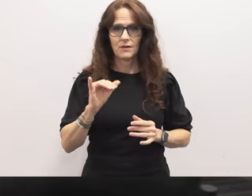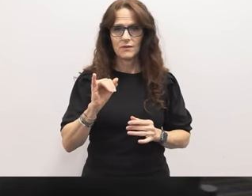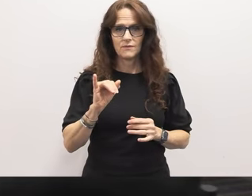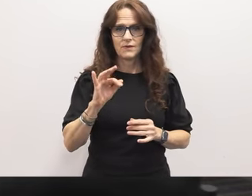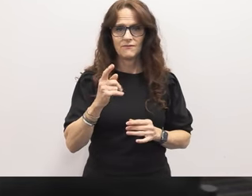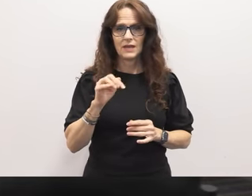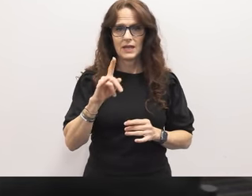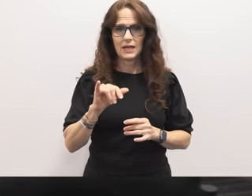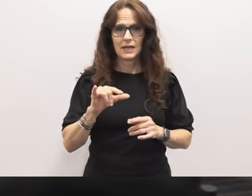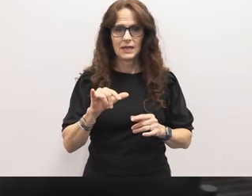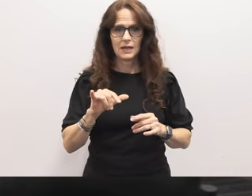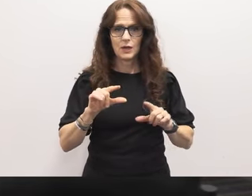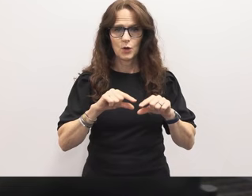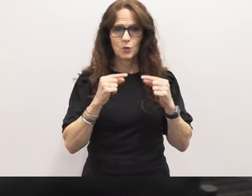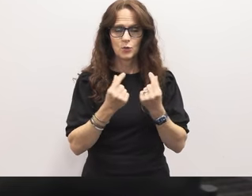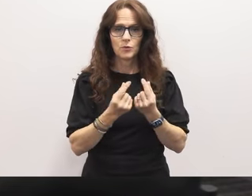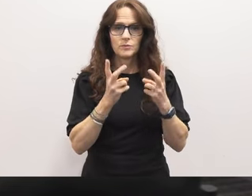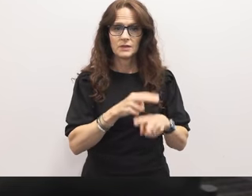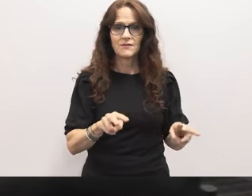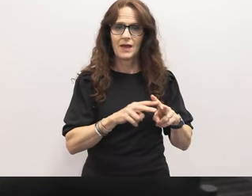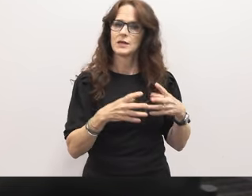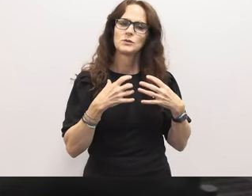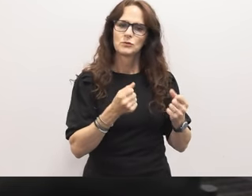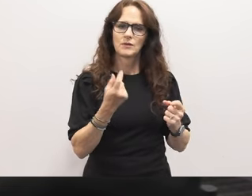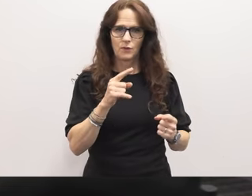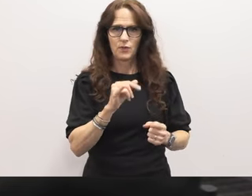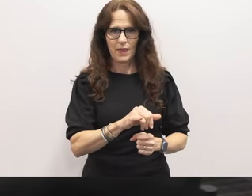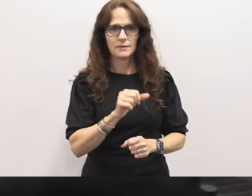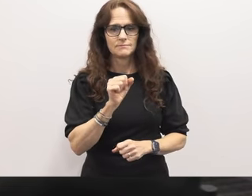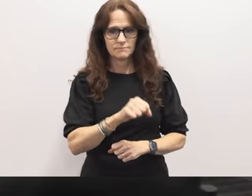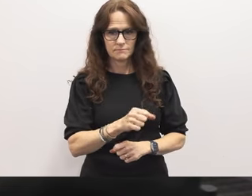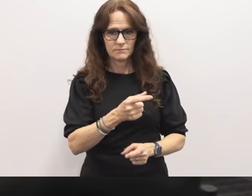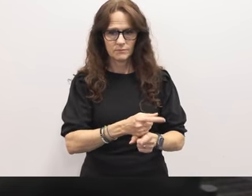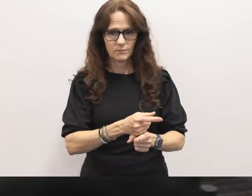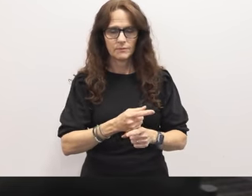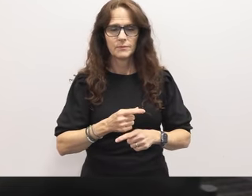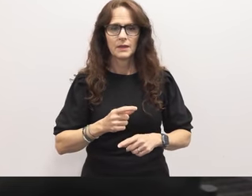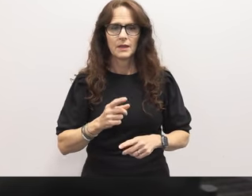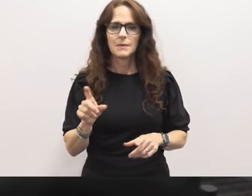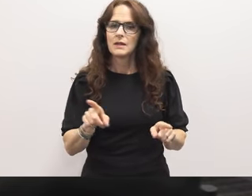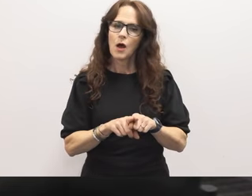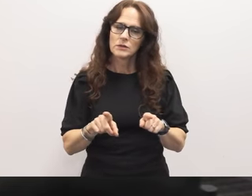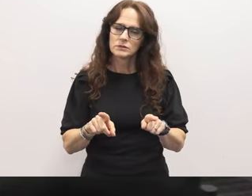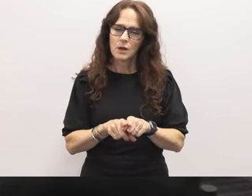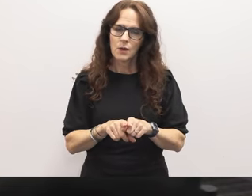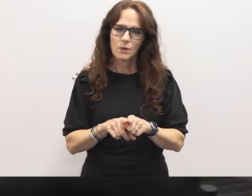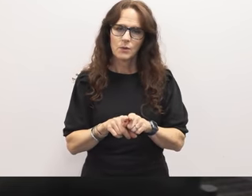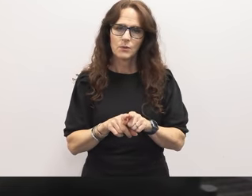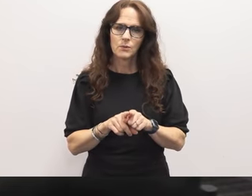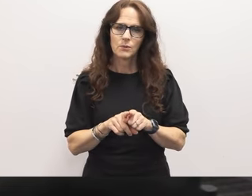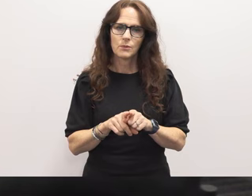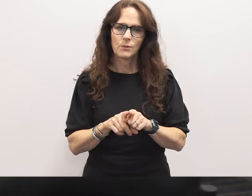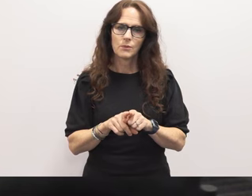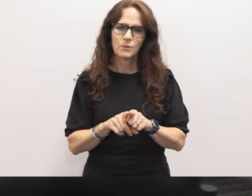and there's a value and strength to that correct. But there's also, you know, we are all so interconnected,